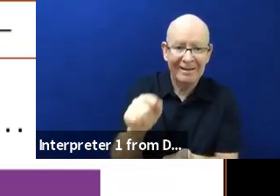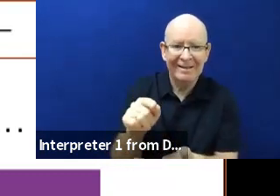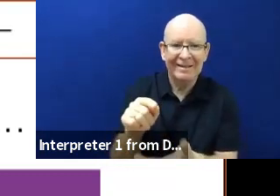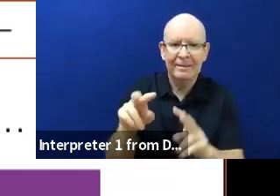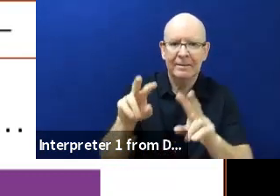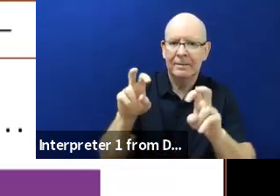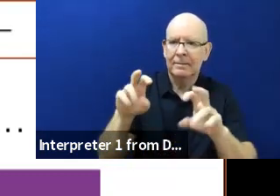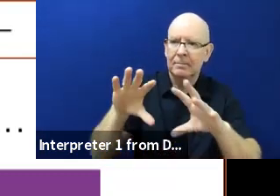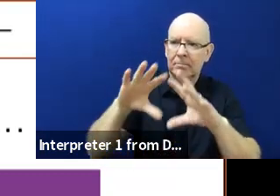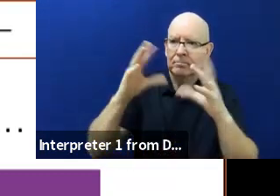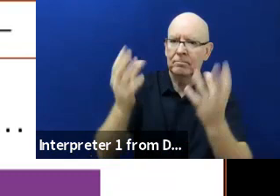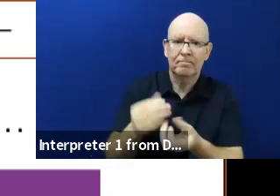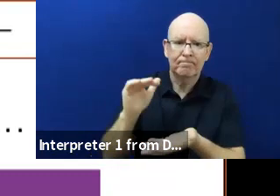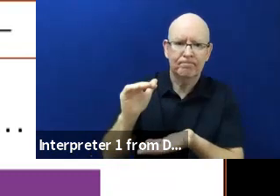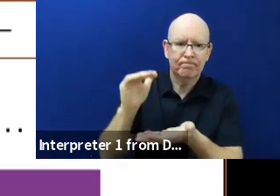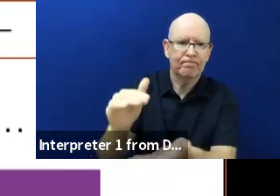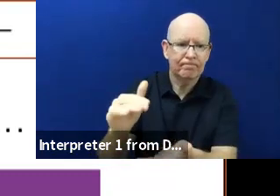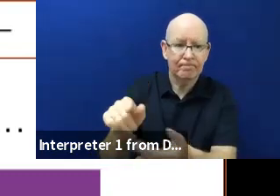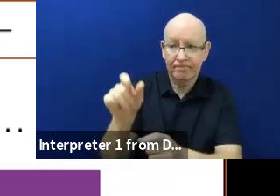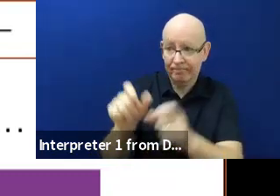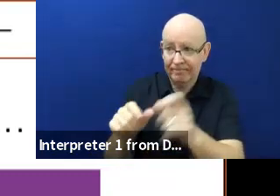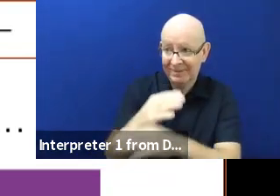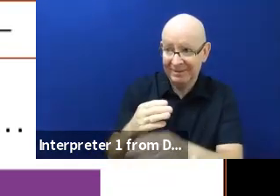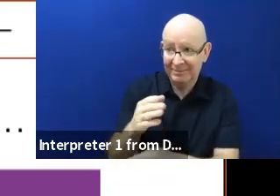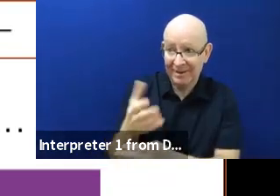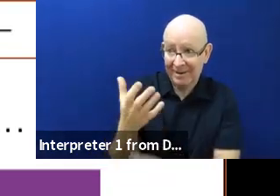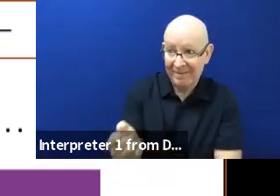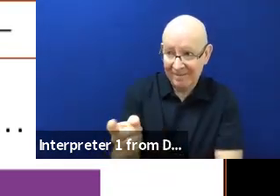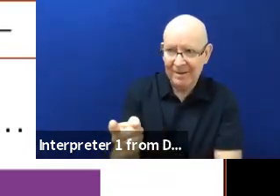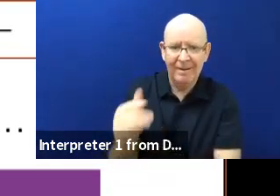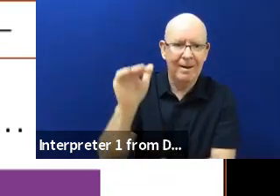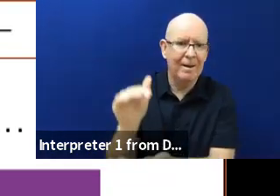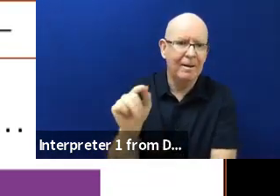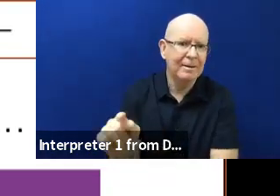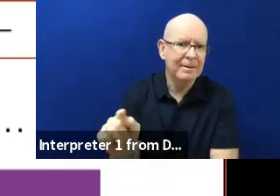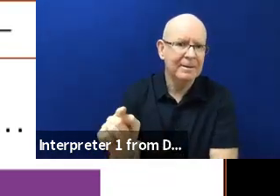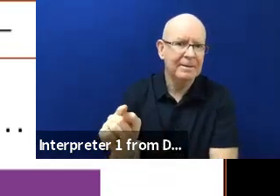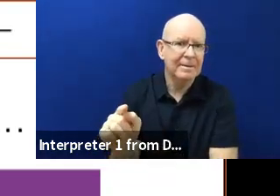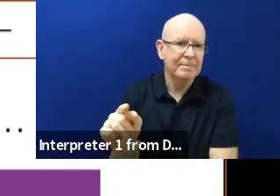whereas concessions can provide additional support such as free transportation, subsidised health,